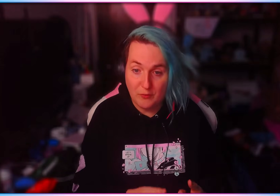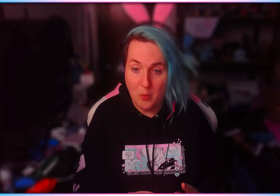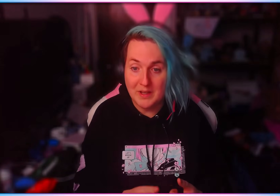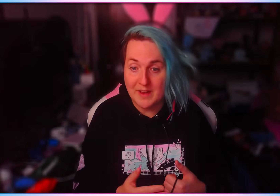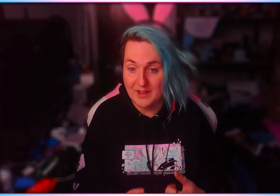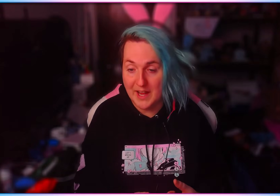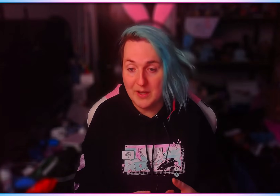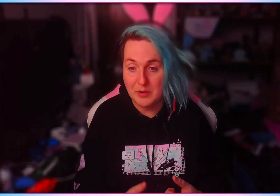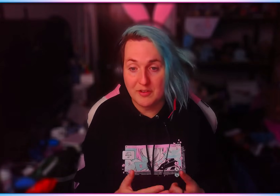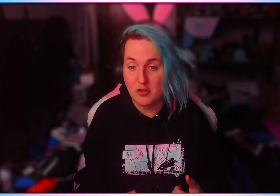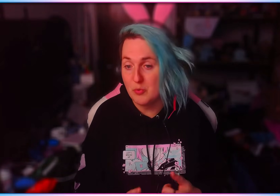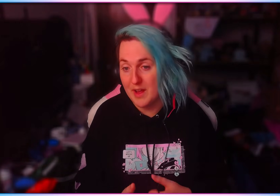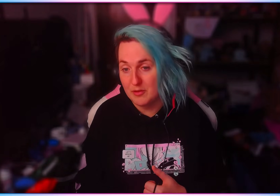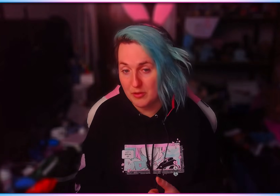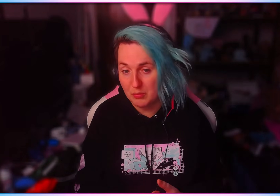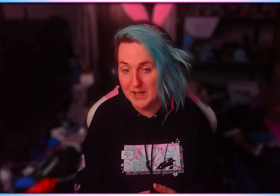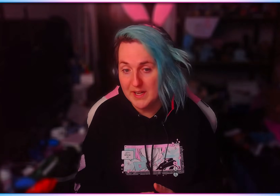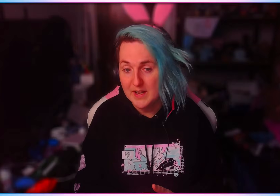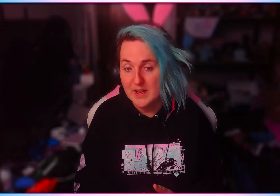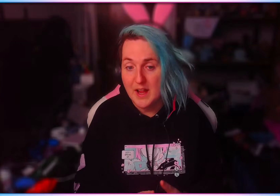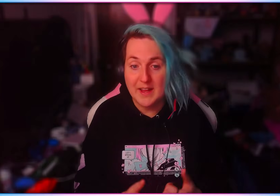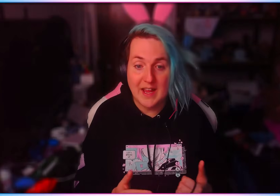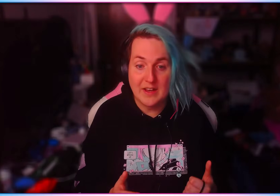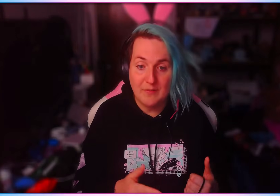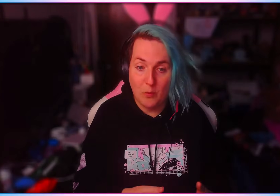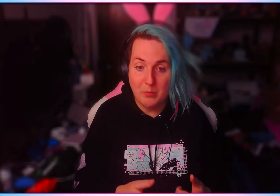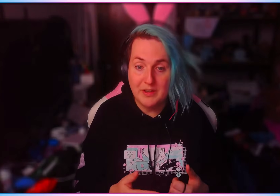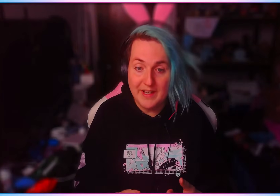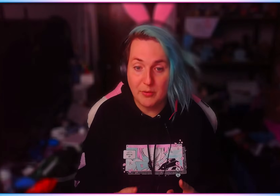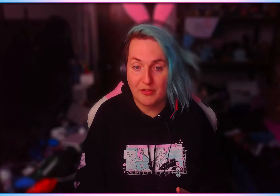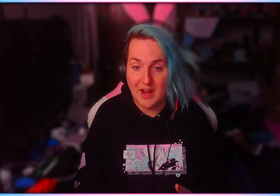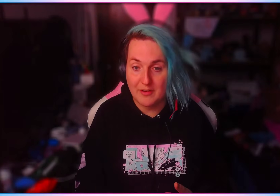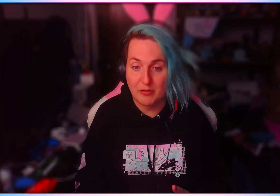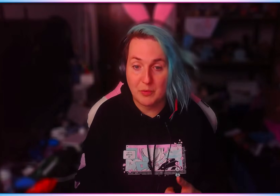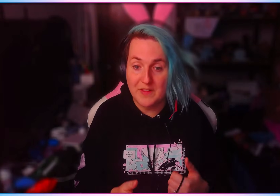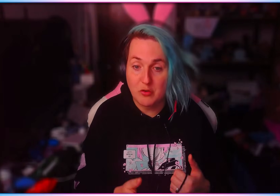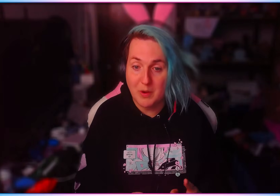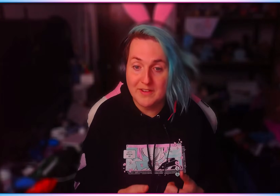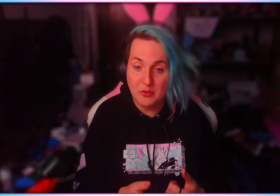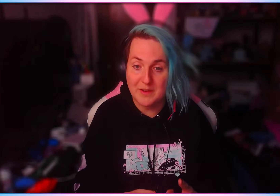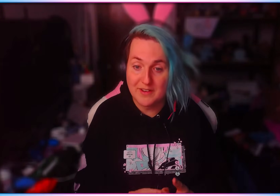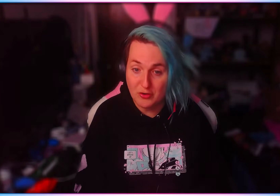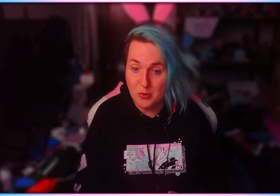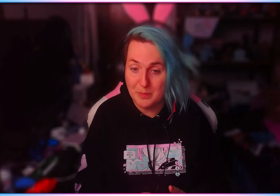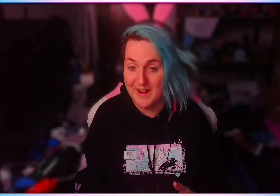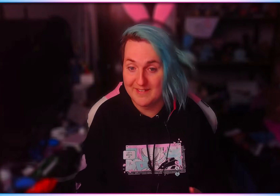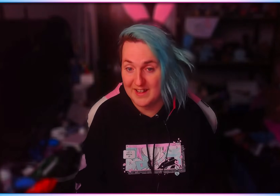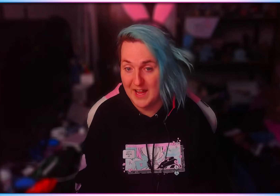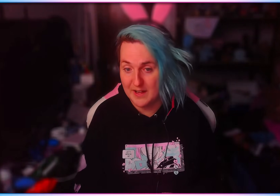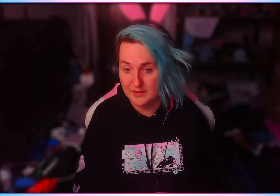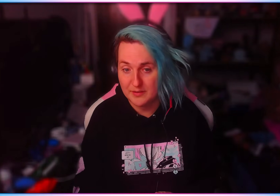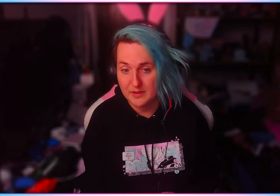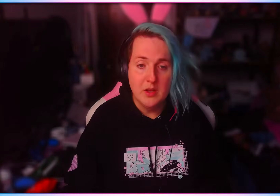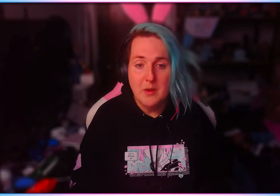formally as a language in 2003, and gaining formal legal status with the 2022 BSL act.